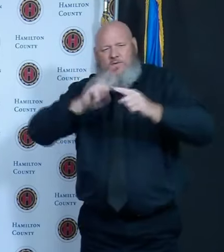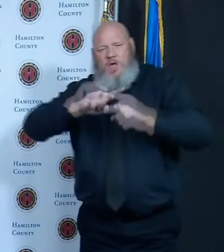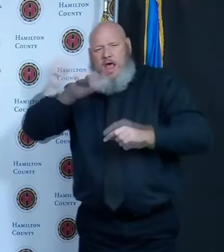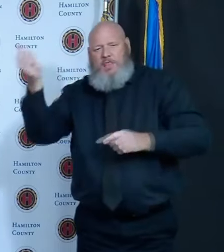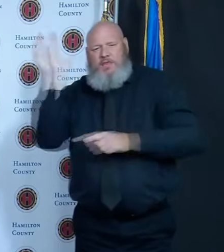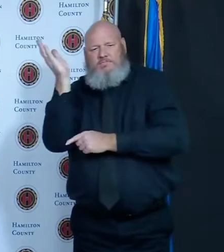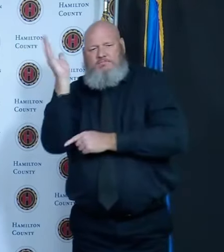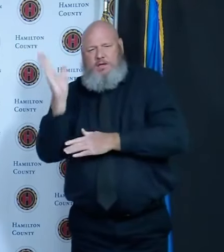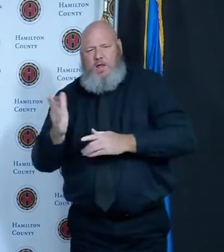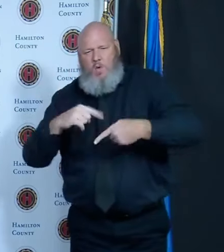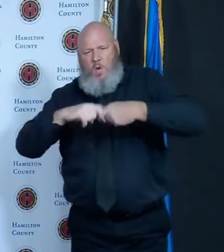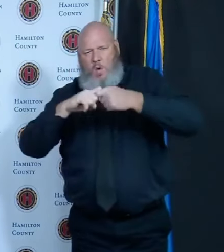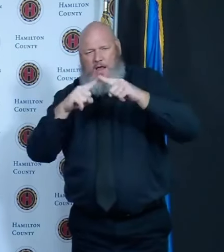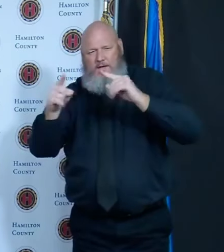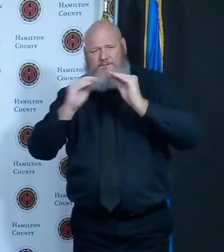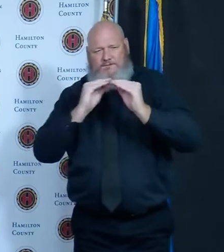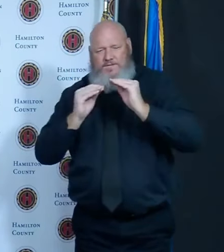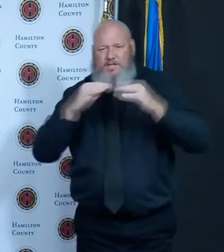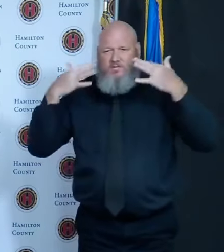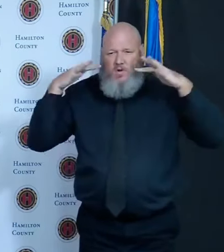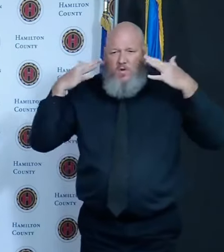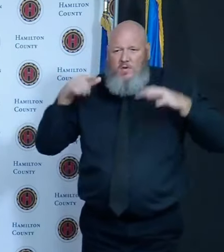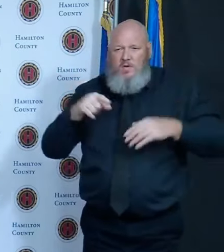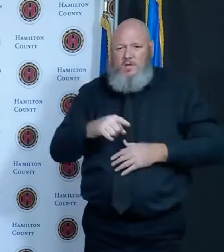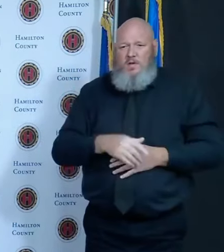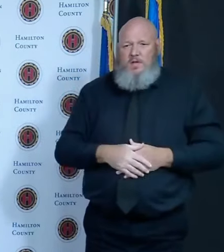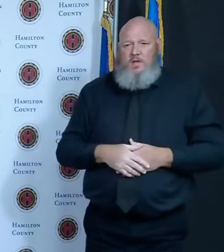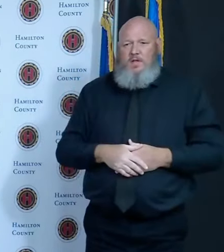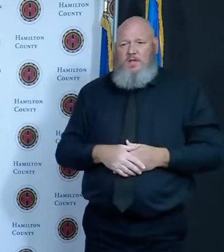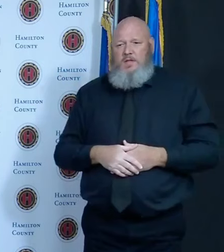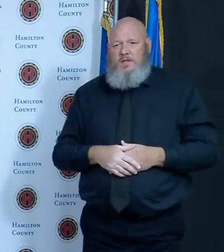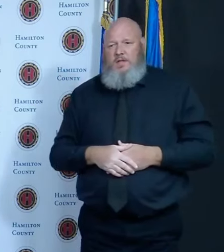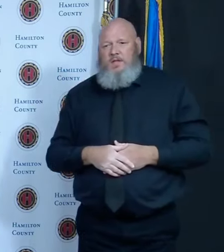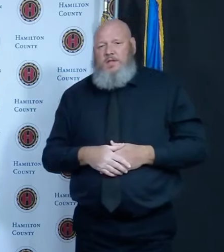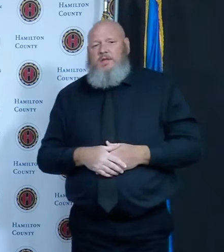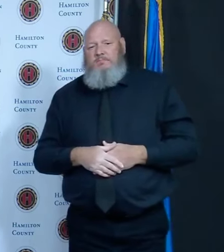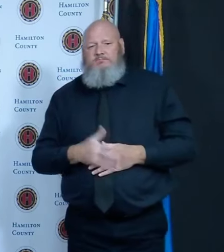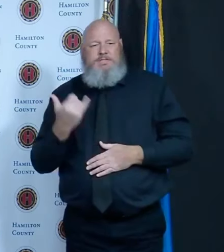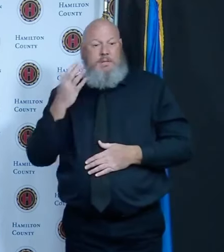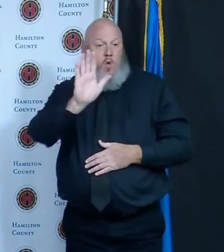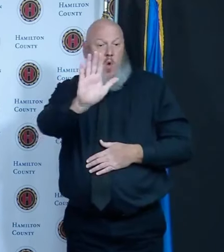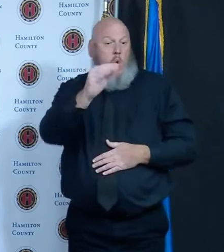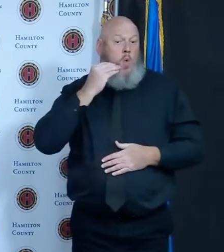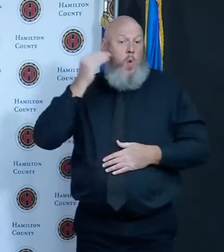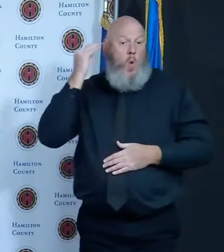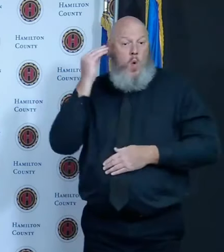comes online from the federal government hey Jill